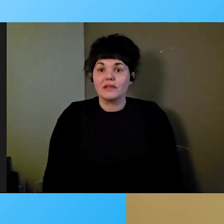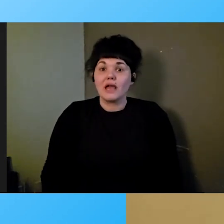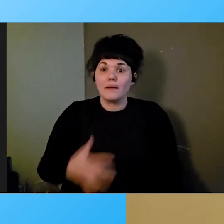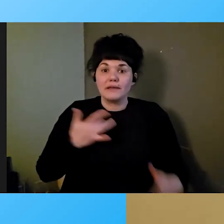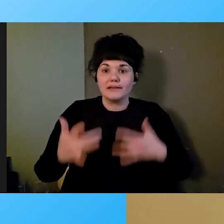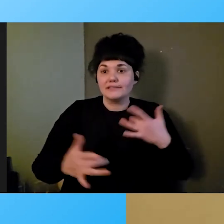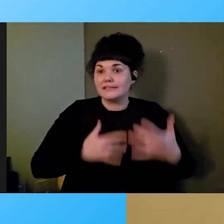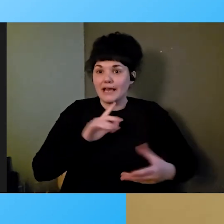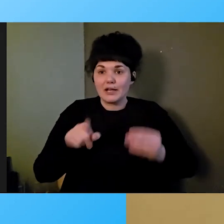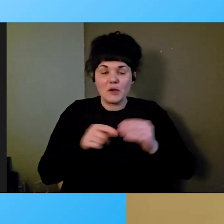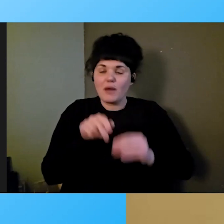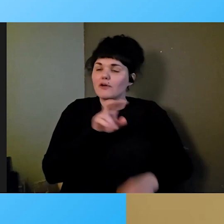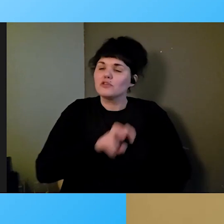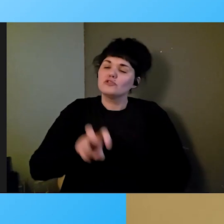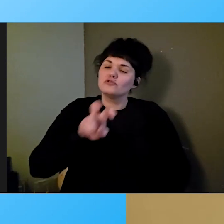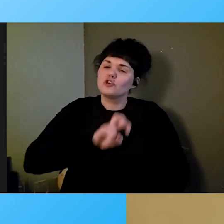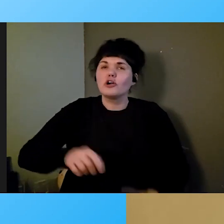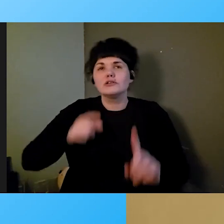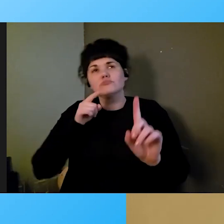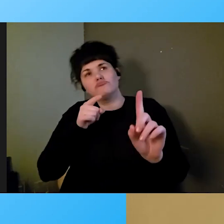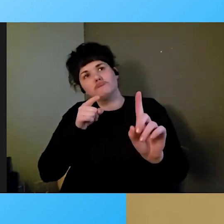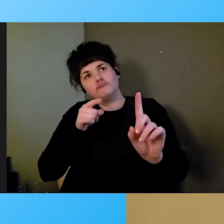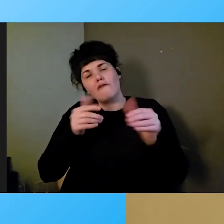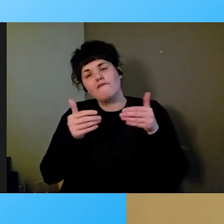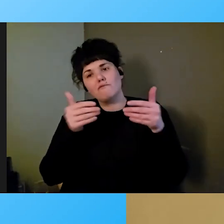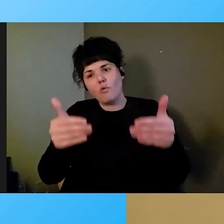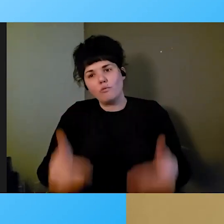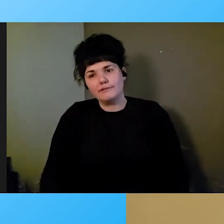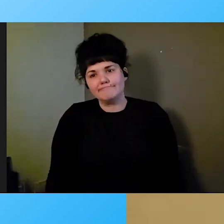the journey forward. And let me